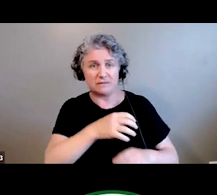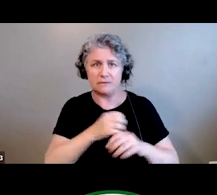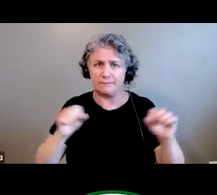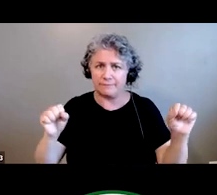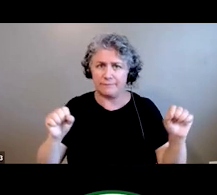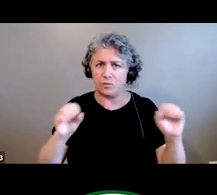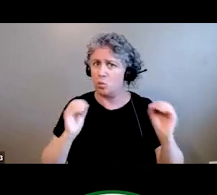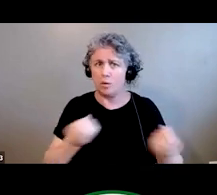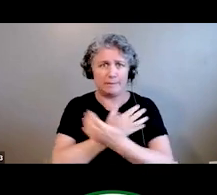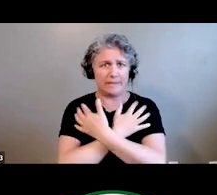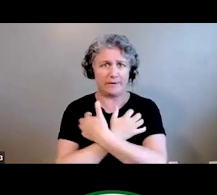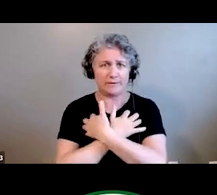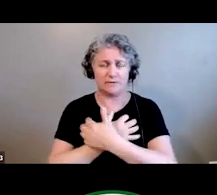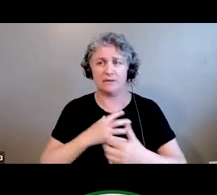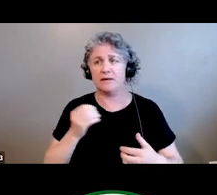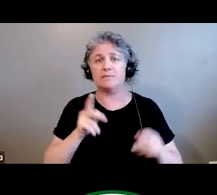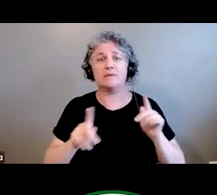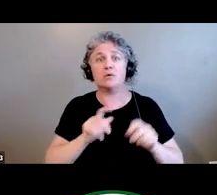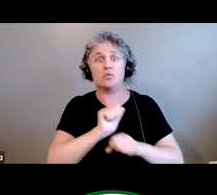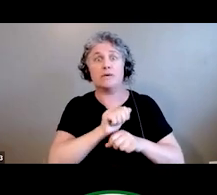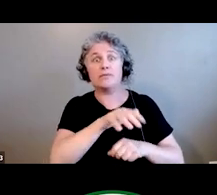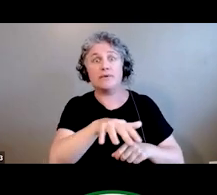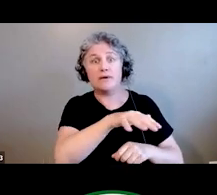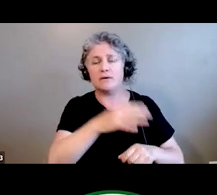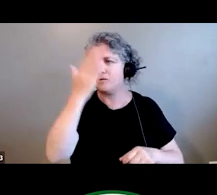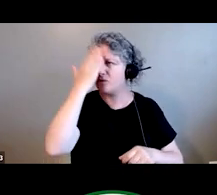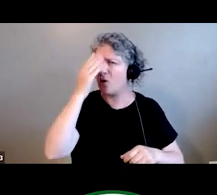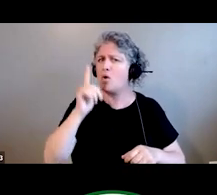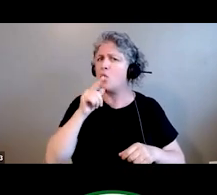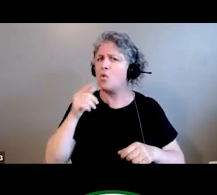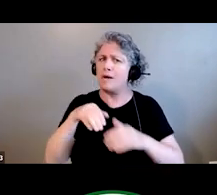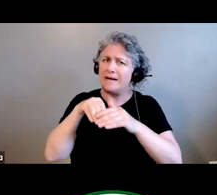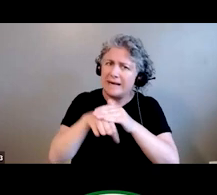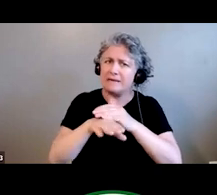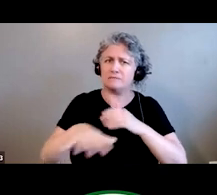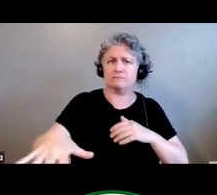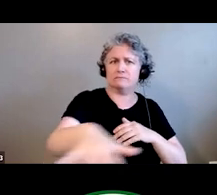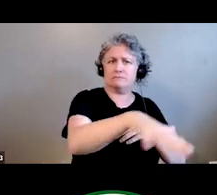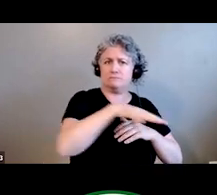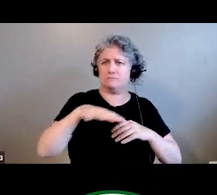It's great that at this point. For the past 5 years. I mean, assisting with our parts